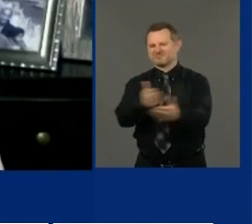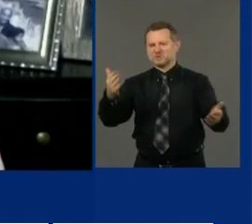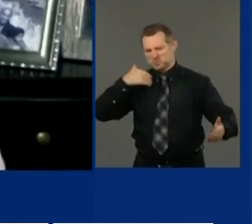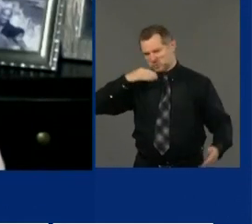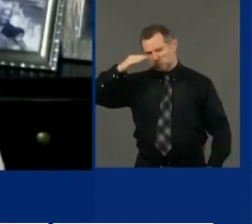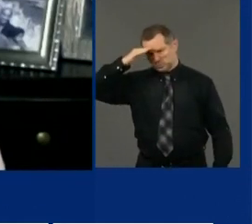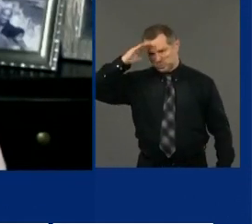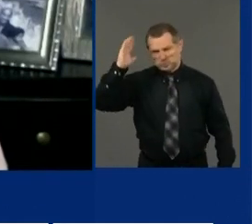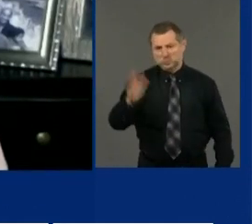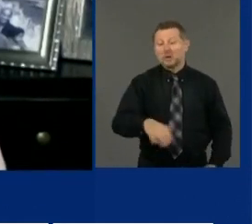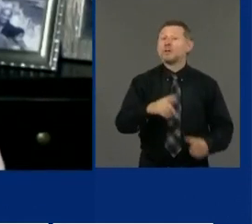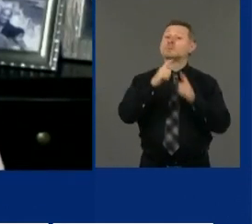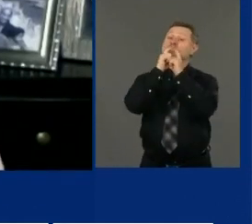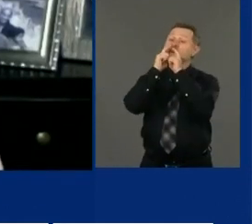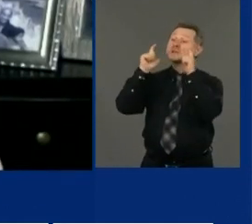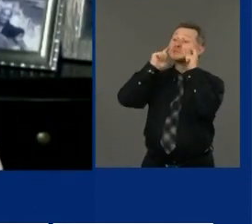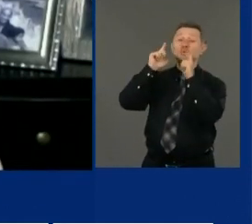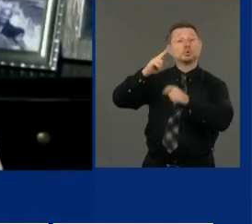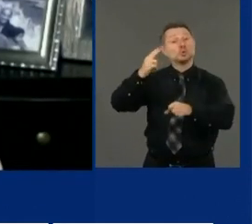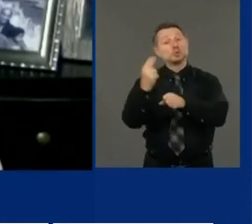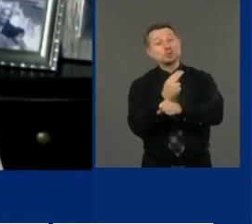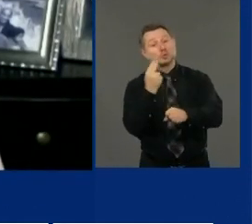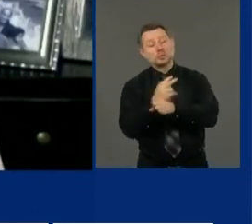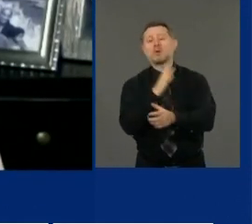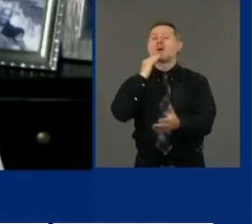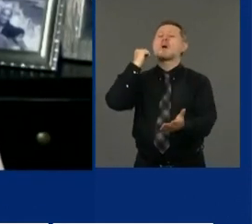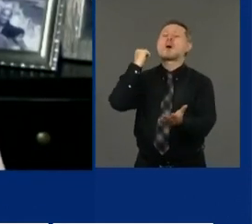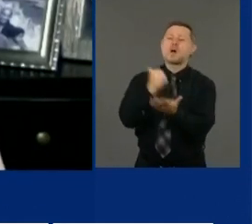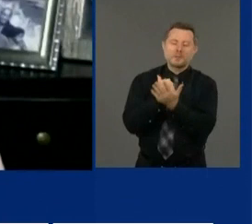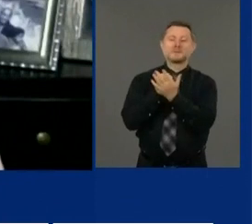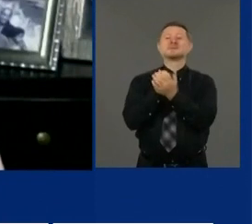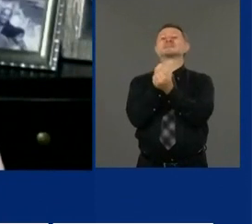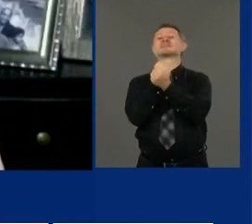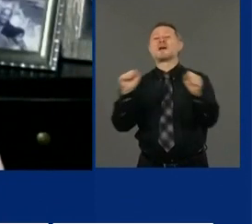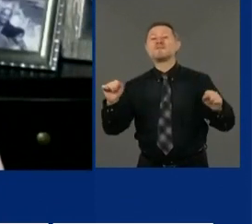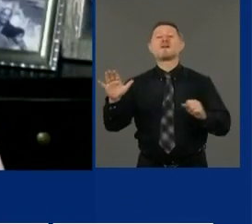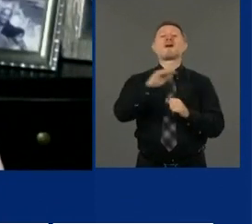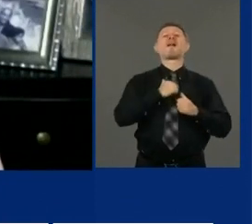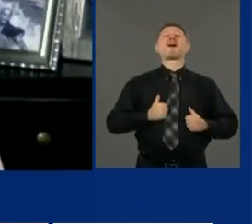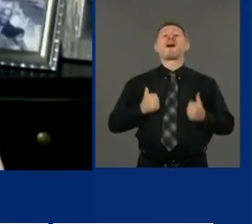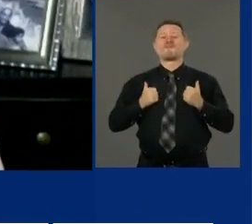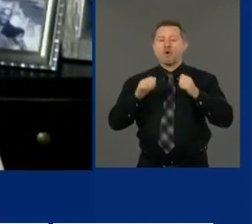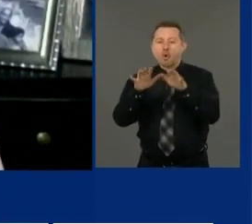MANDATE. THE BENEFIT OF THAT IS ONE, US TAKING A VERY CLEAR POSITION OF A CITY THAT WE RECOGNIZE